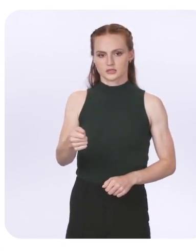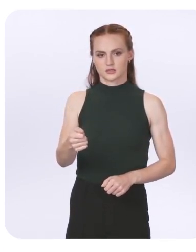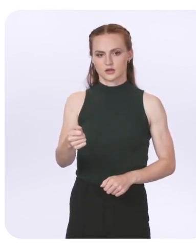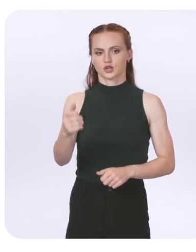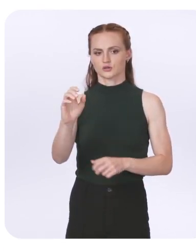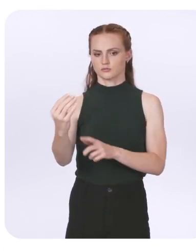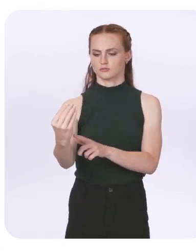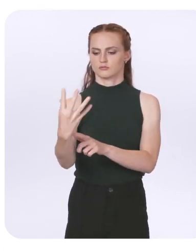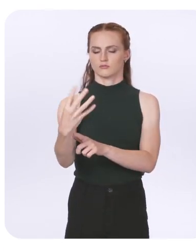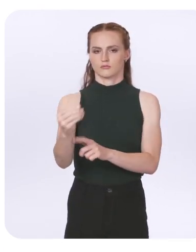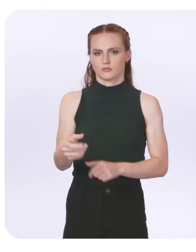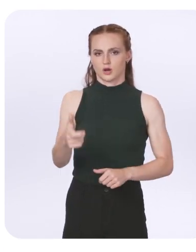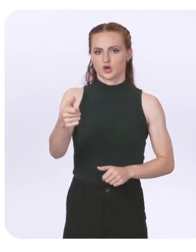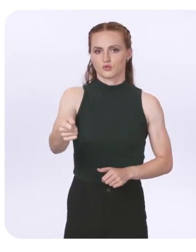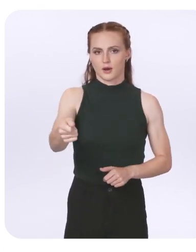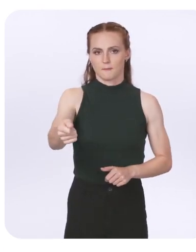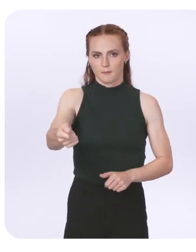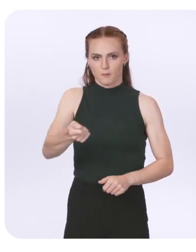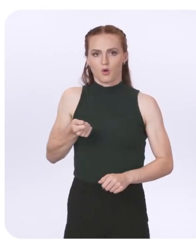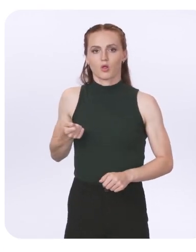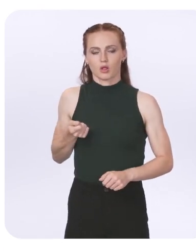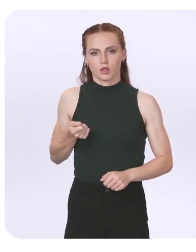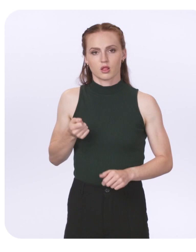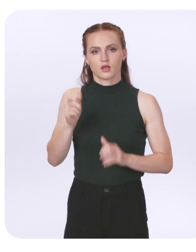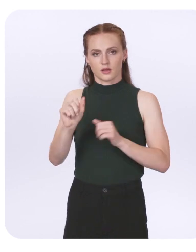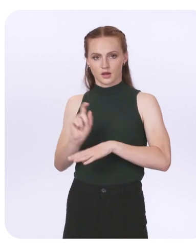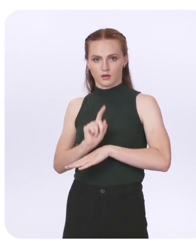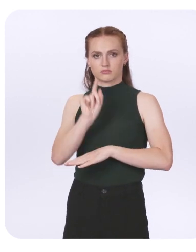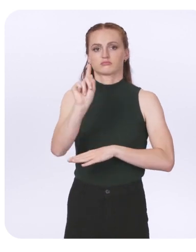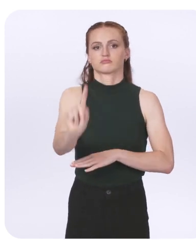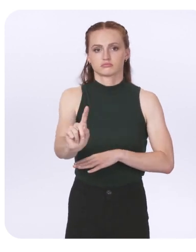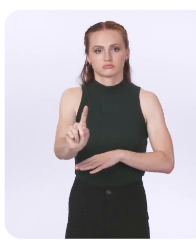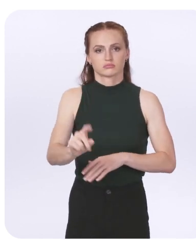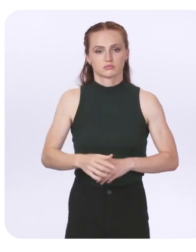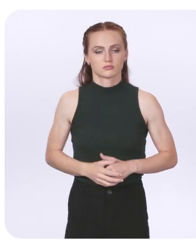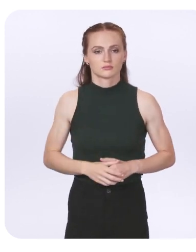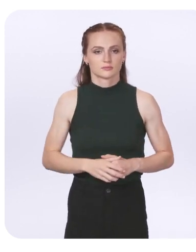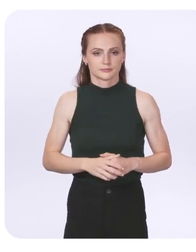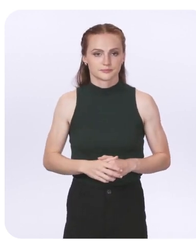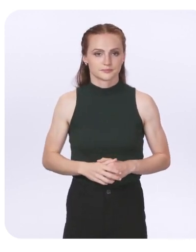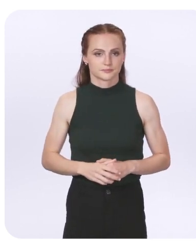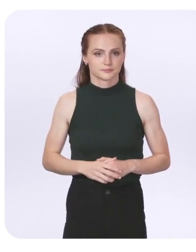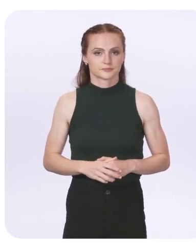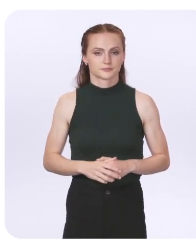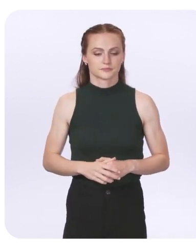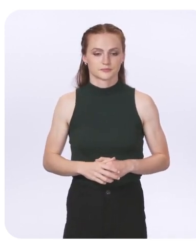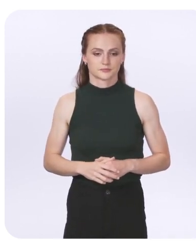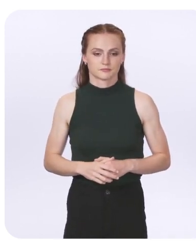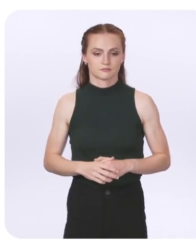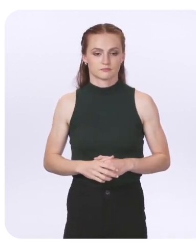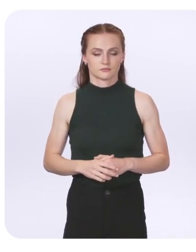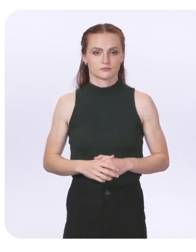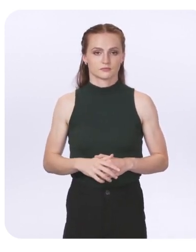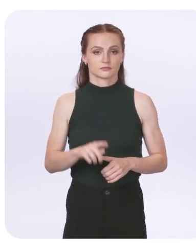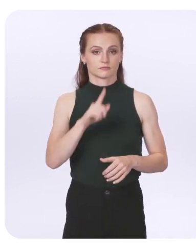then physically pull the controller towards their body to initiate this vault action. It’s simple. It feels good.